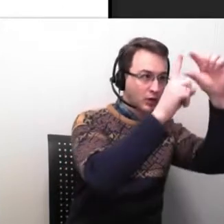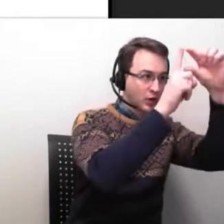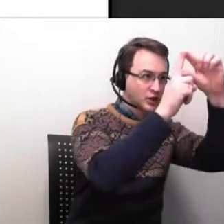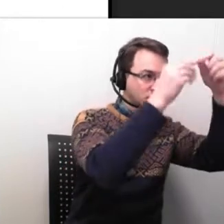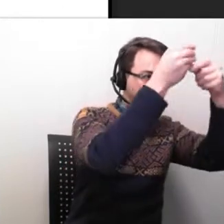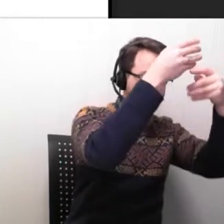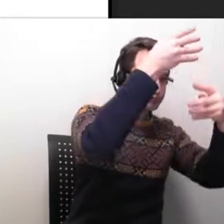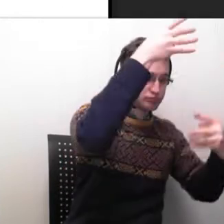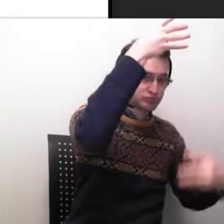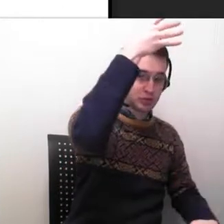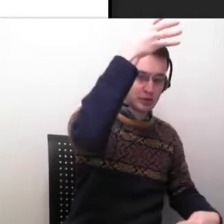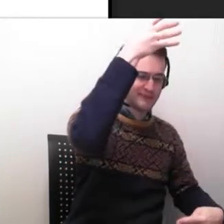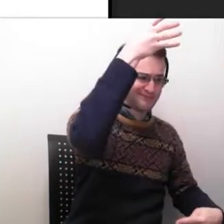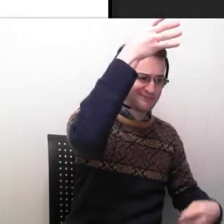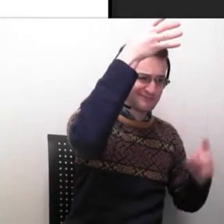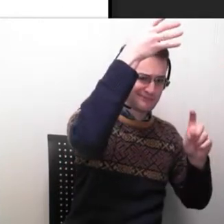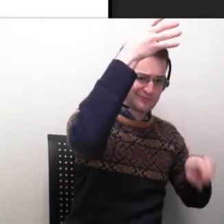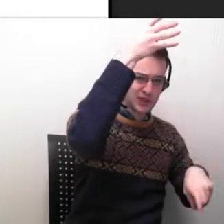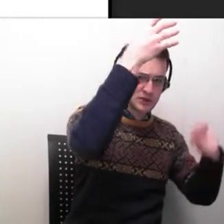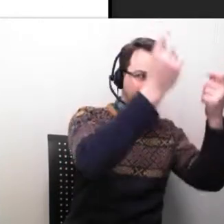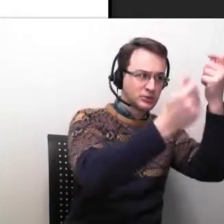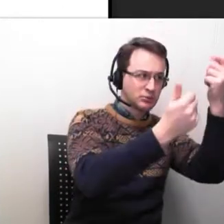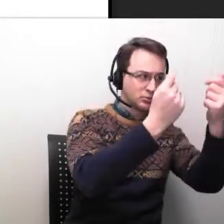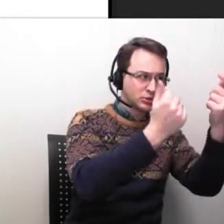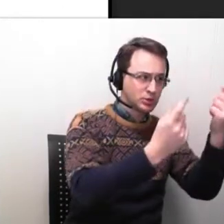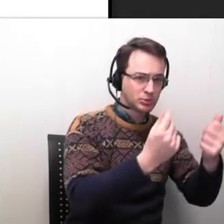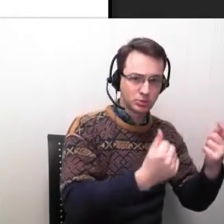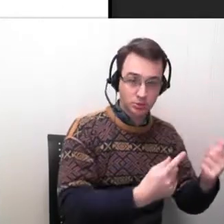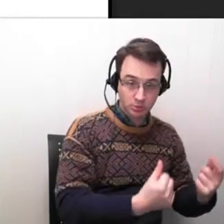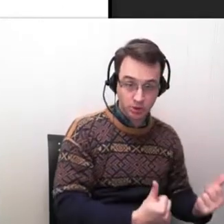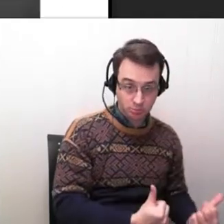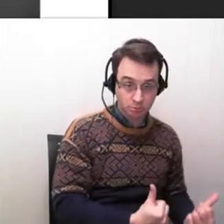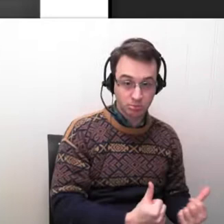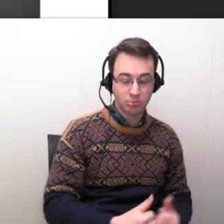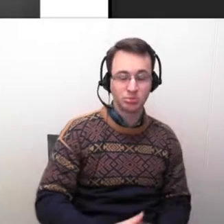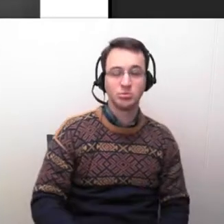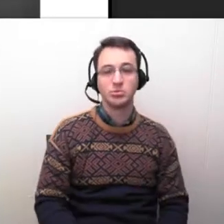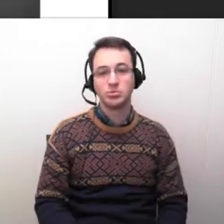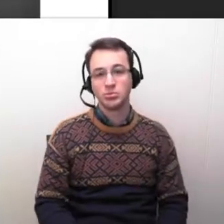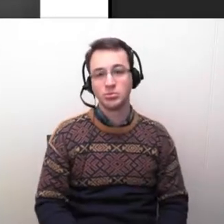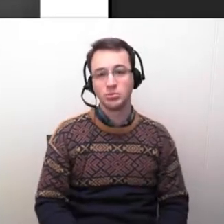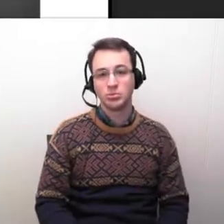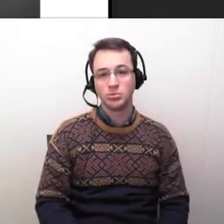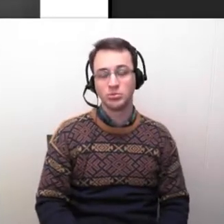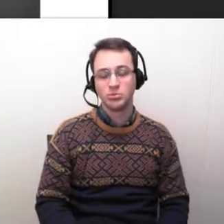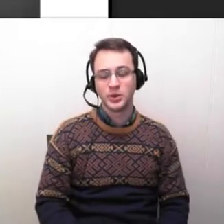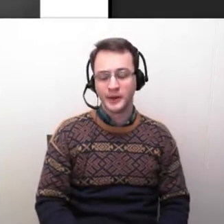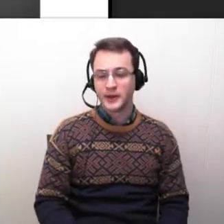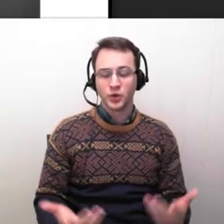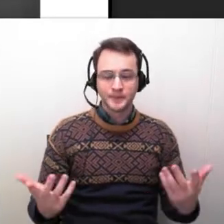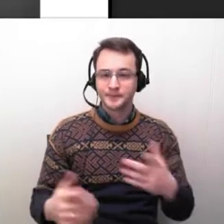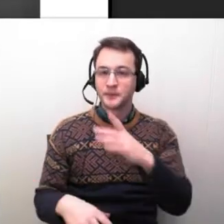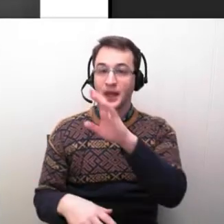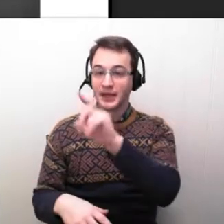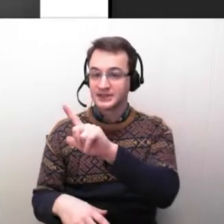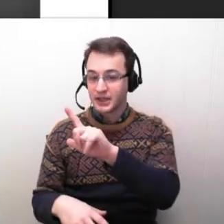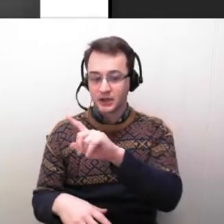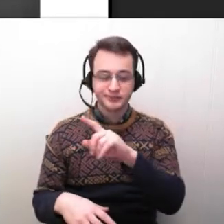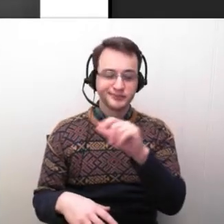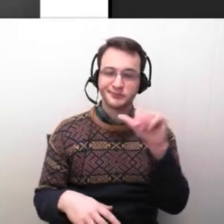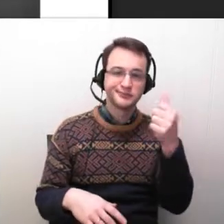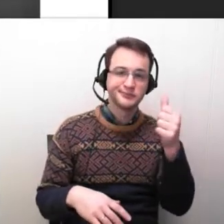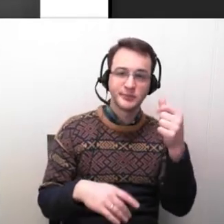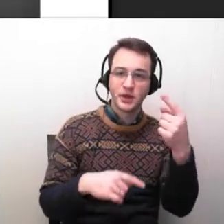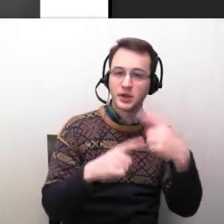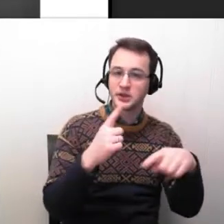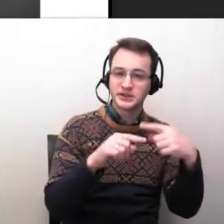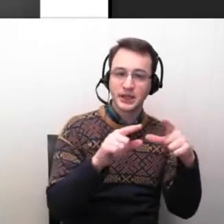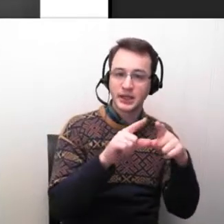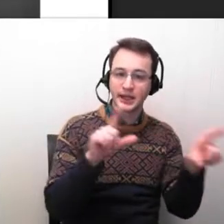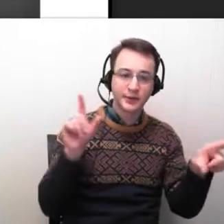words that are related to each other. In ASL and many other signed languages, many signs